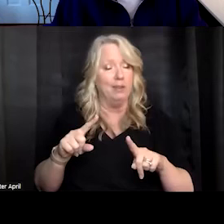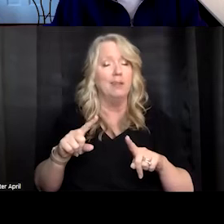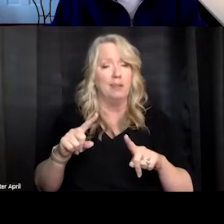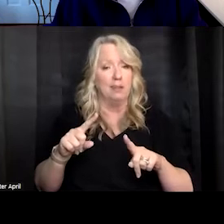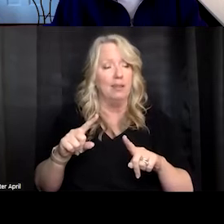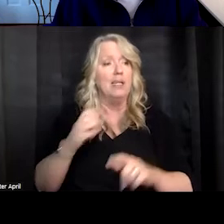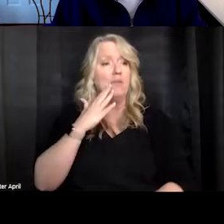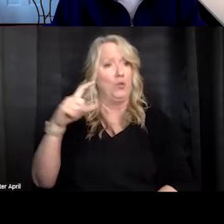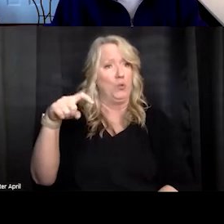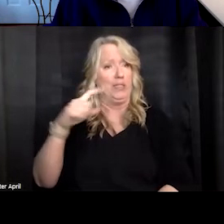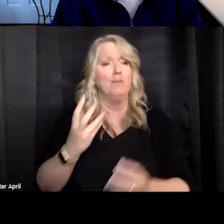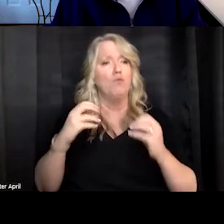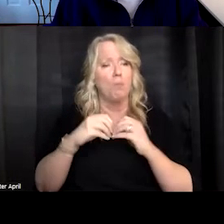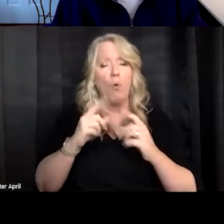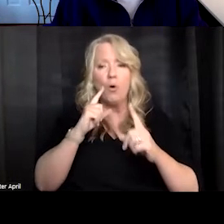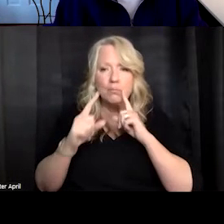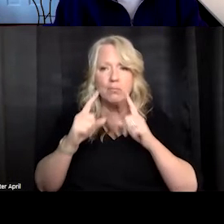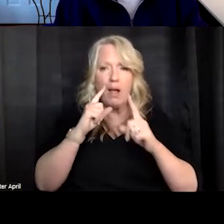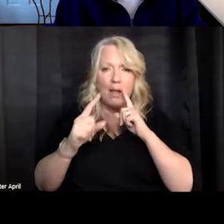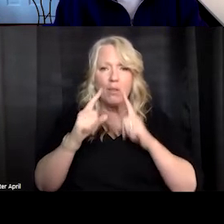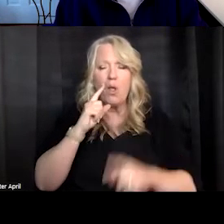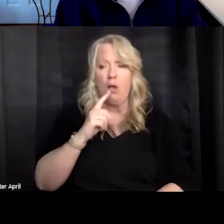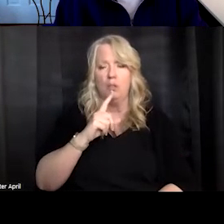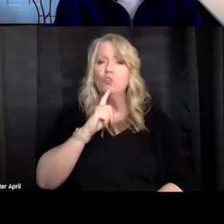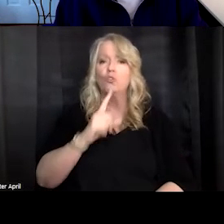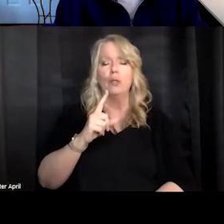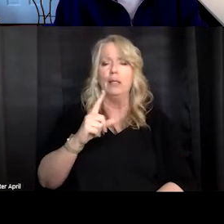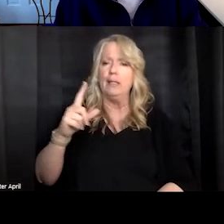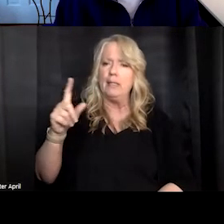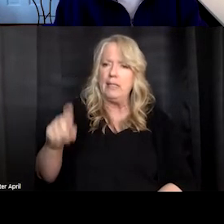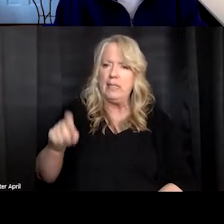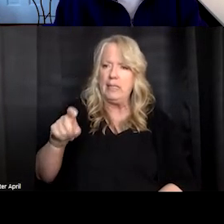. I DO AGREE --